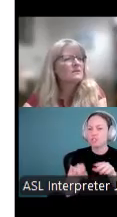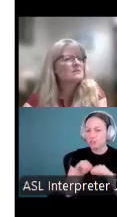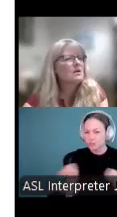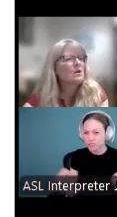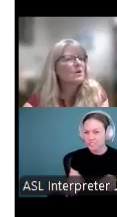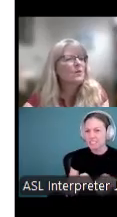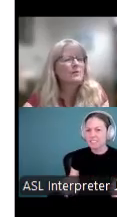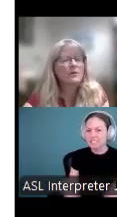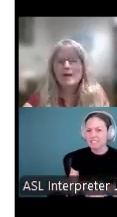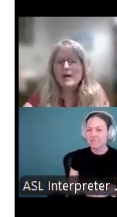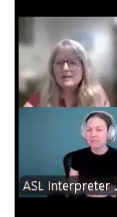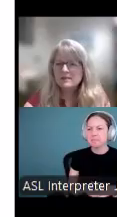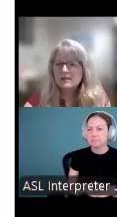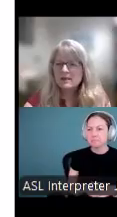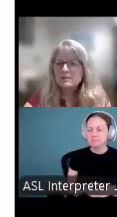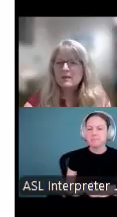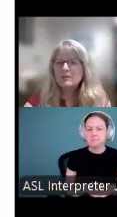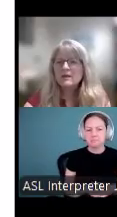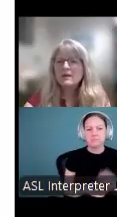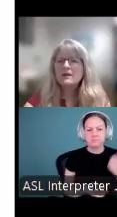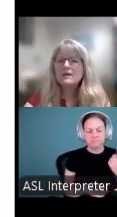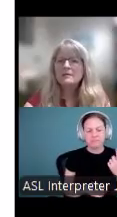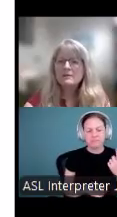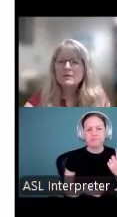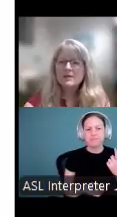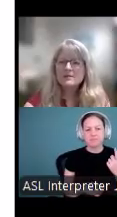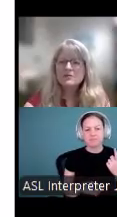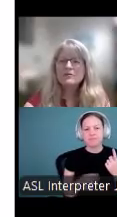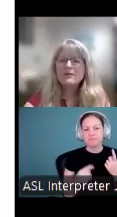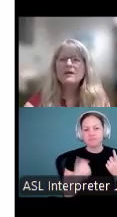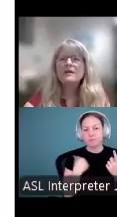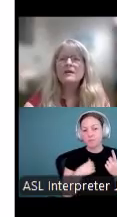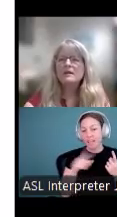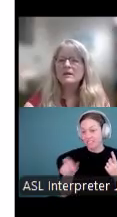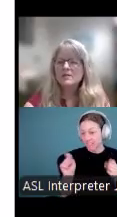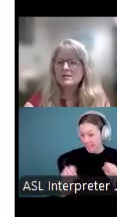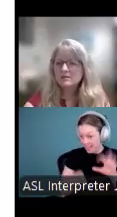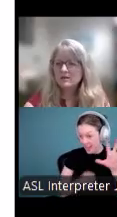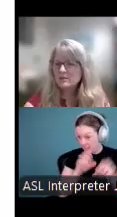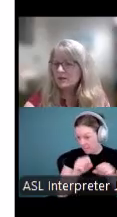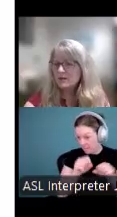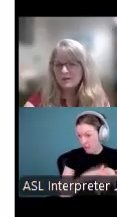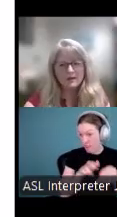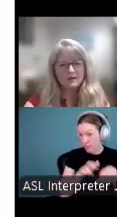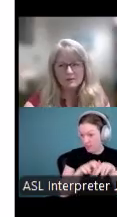know, that's one where we're asking them, you know, can they climb up on the sofa, and then once they're up there, can they